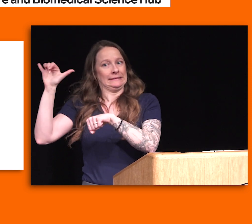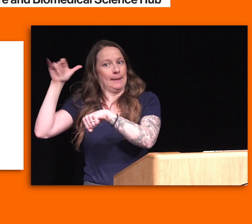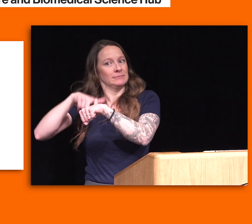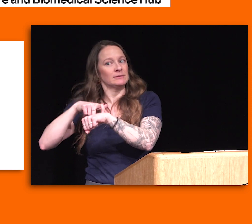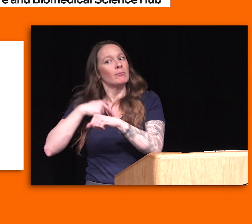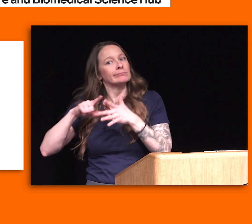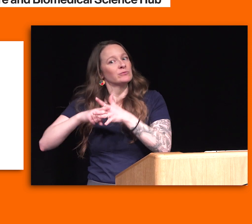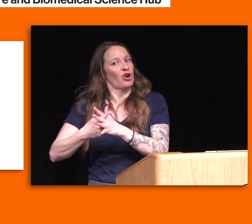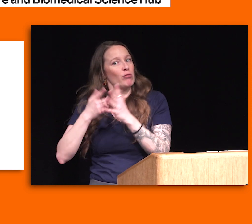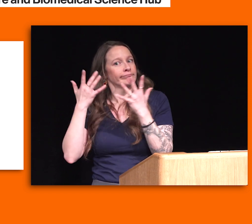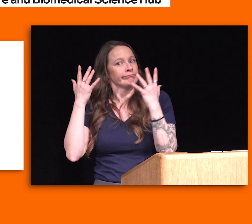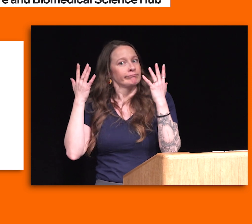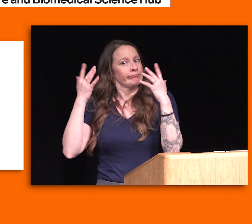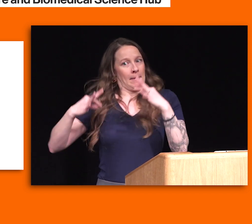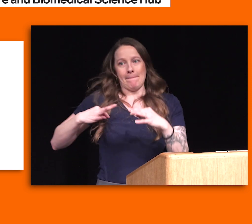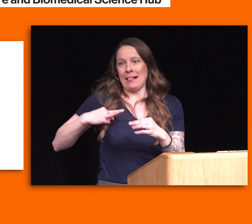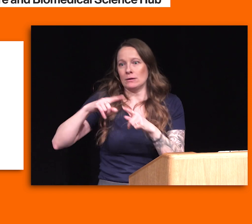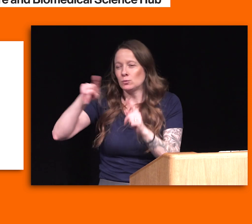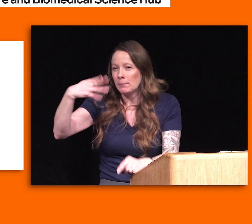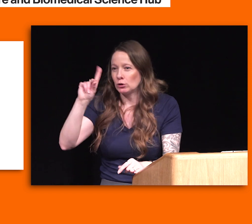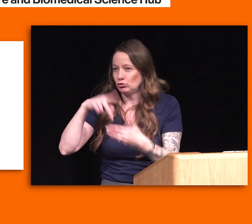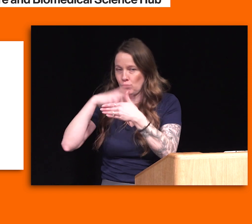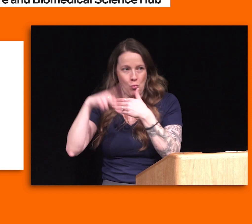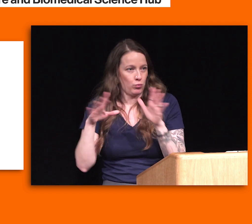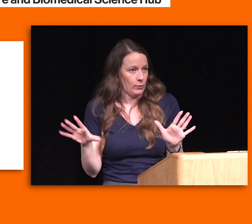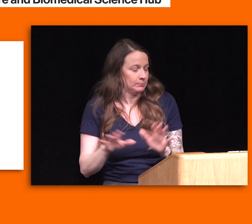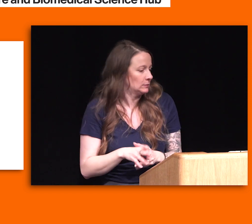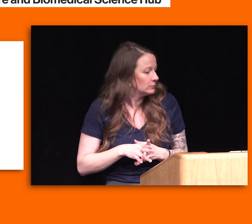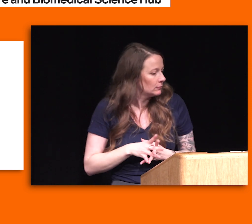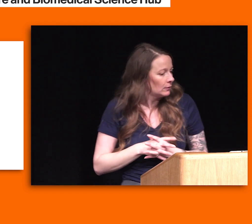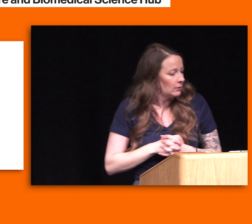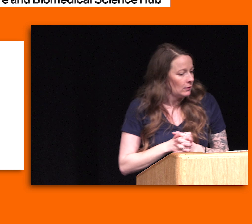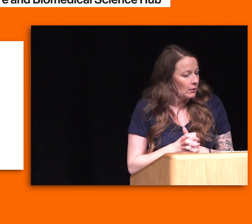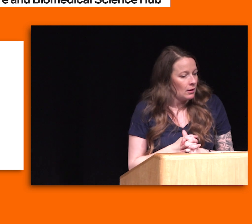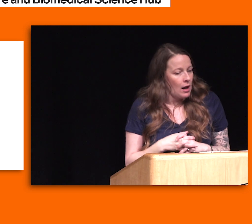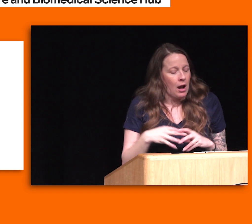So, this was the same time that I started applications to PhD programs.